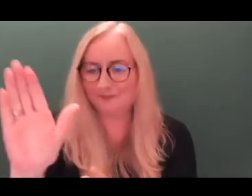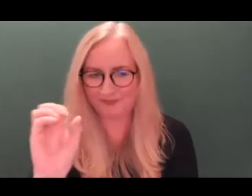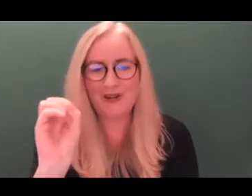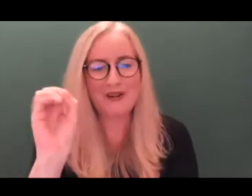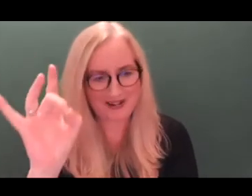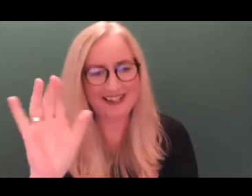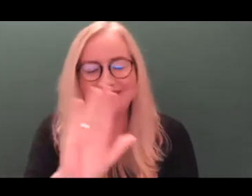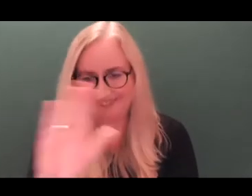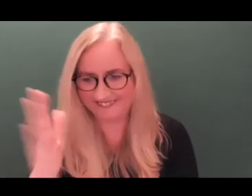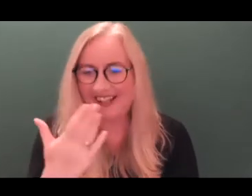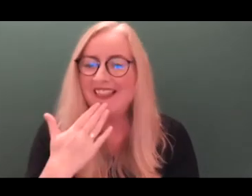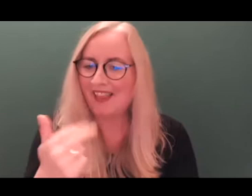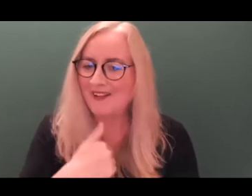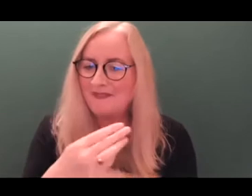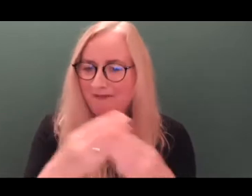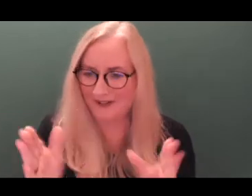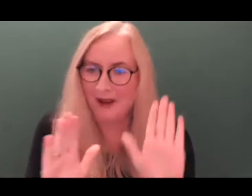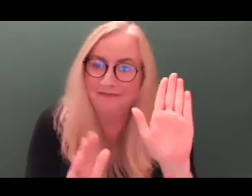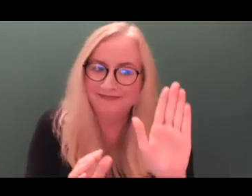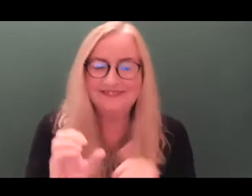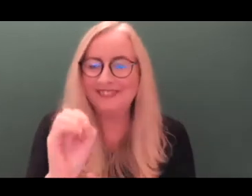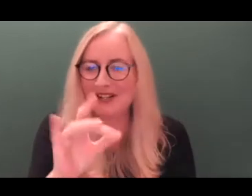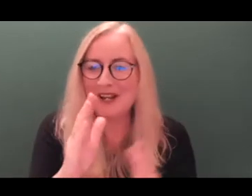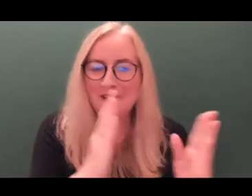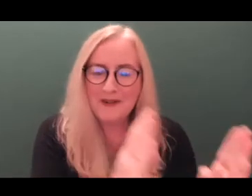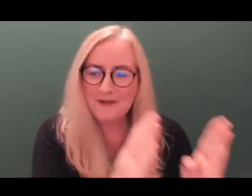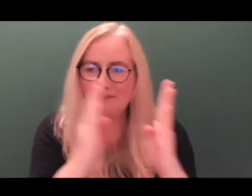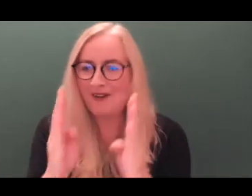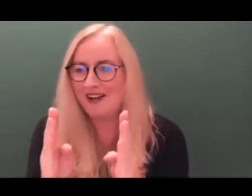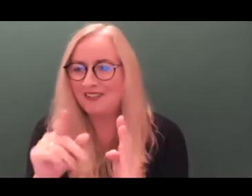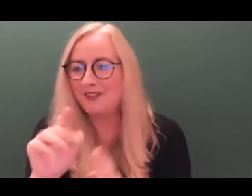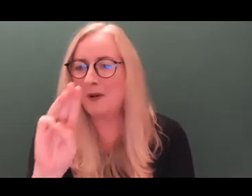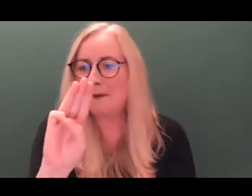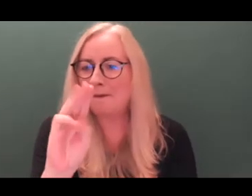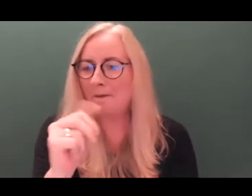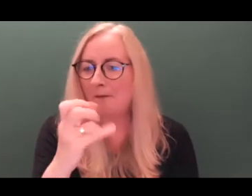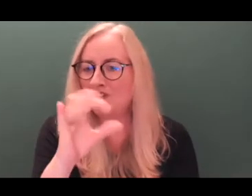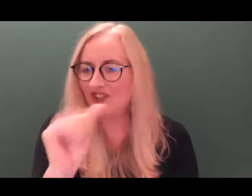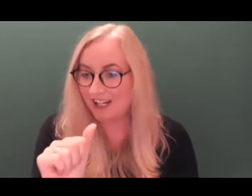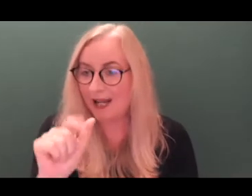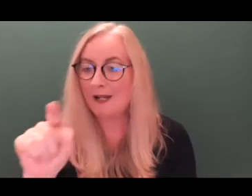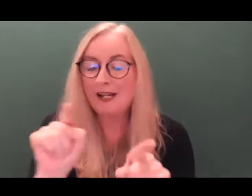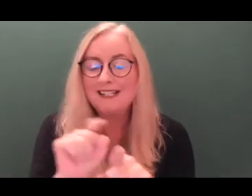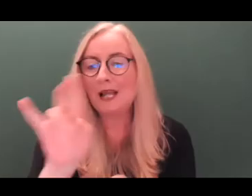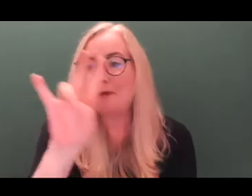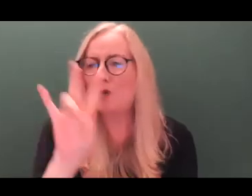thank you very much indeed. I will move on then to Patricia, the same question, how is your sector